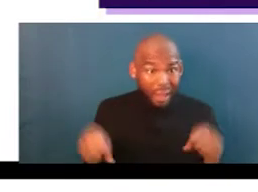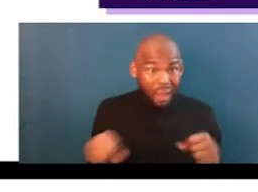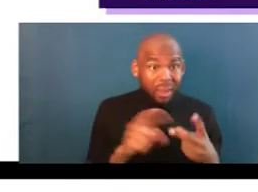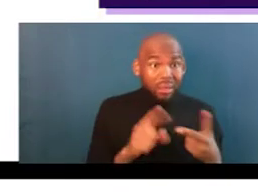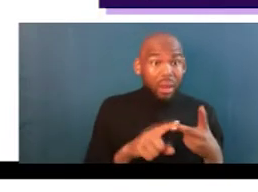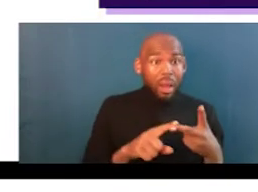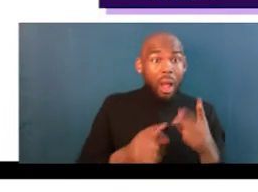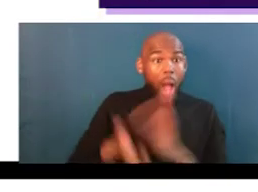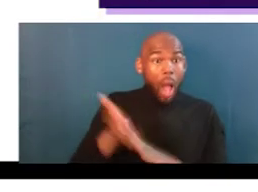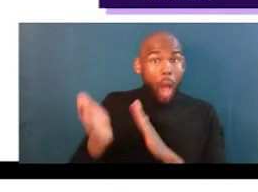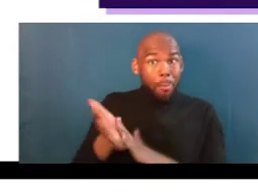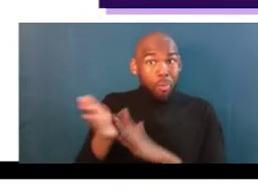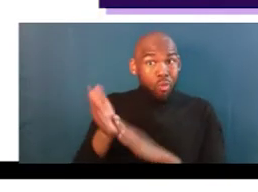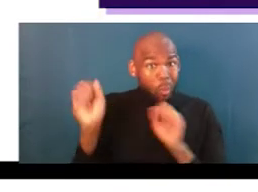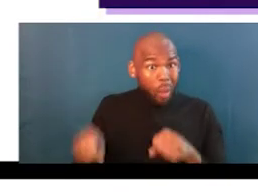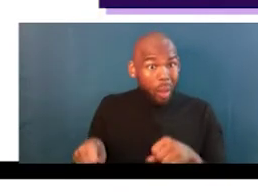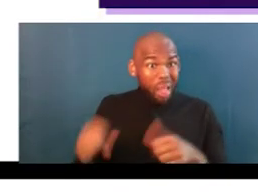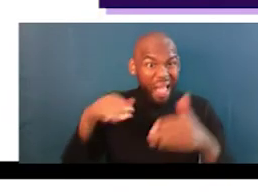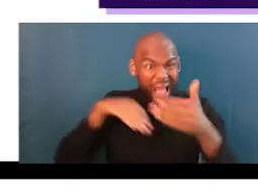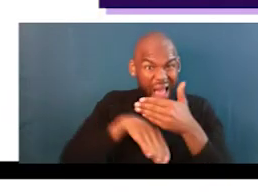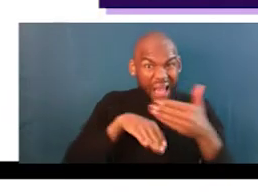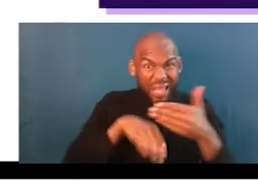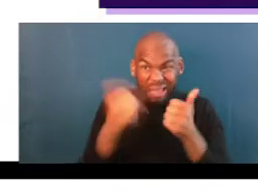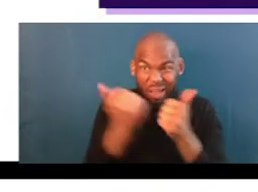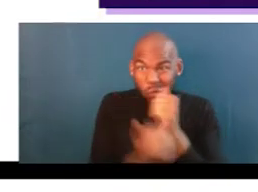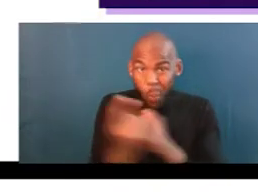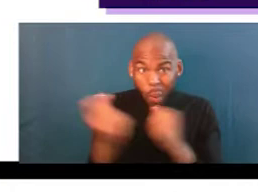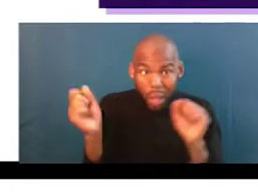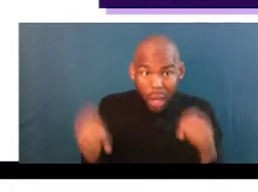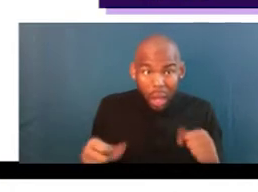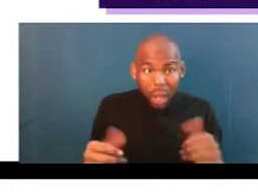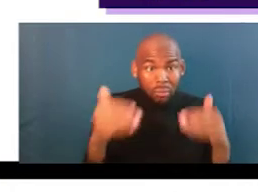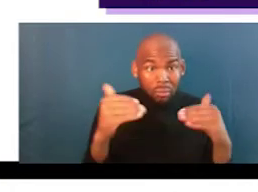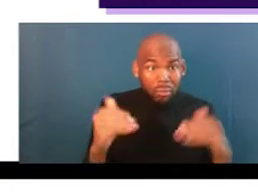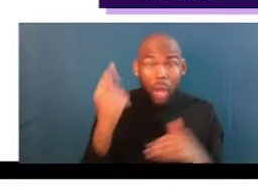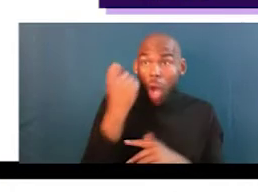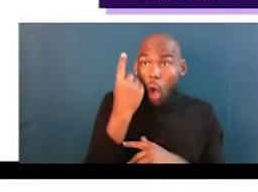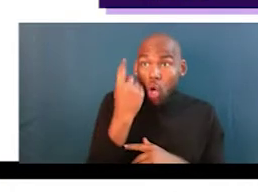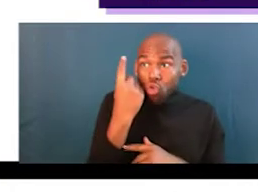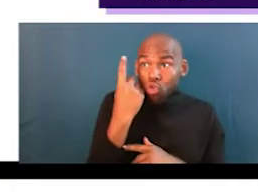can this information be accessed by everyone? Understandable, can this information be understood